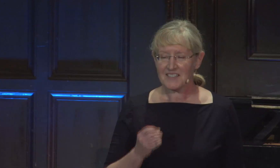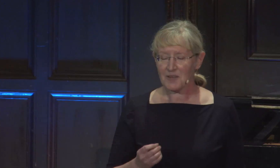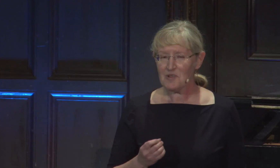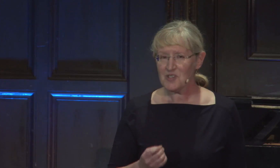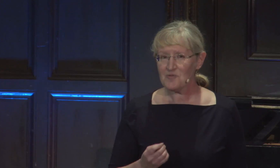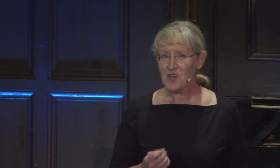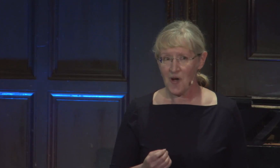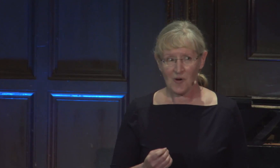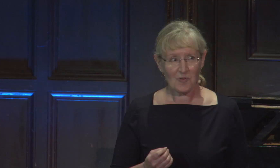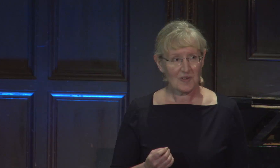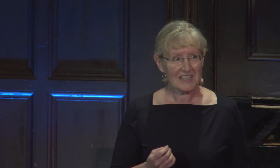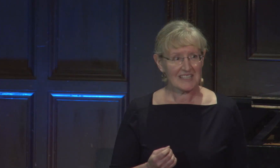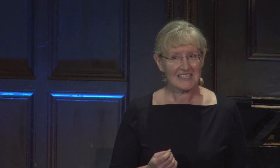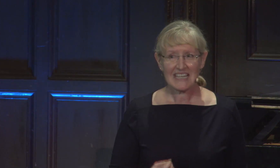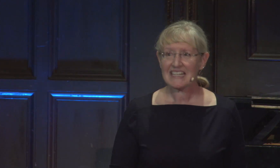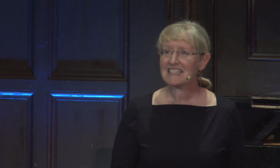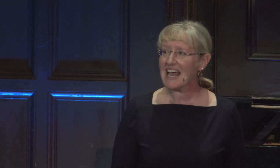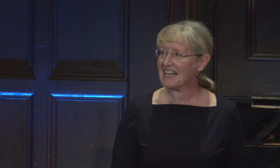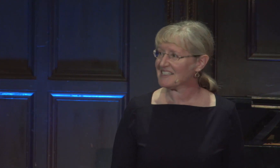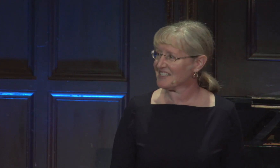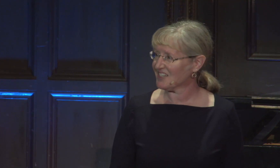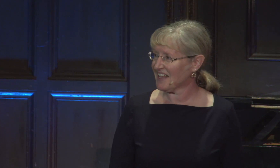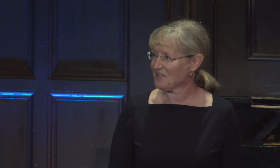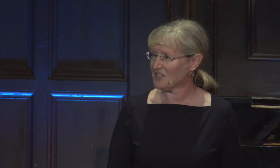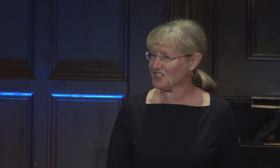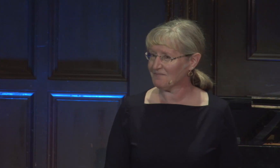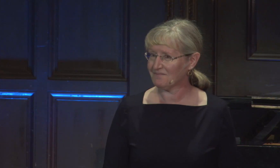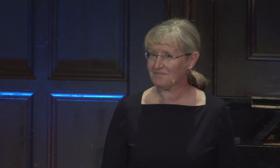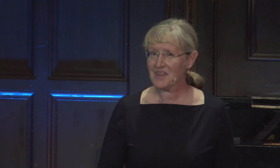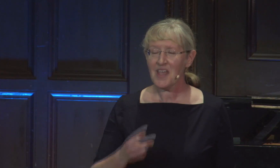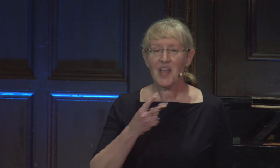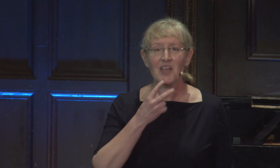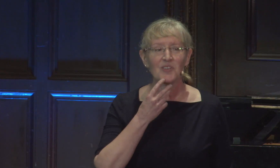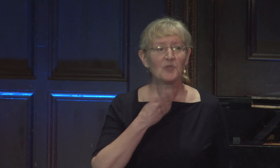Someone you know needs access to language.